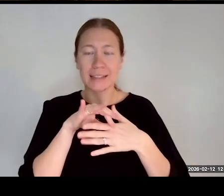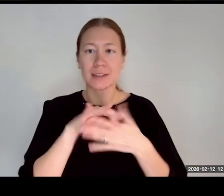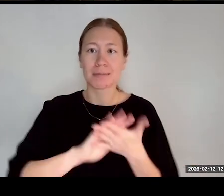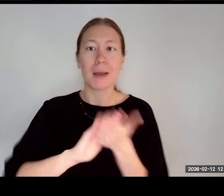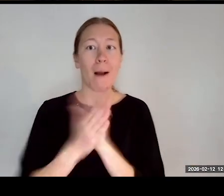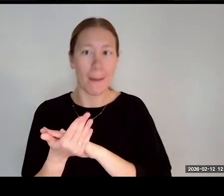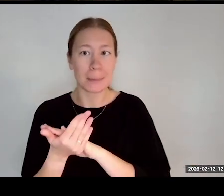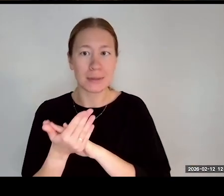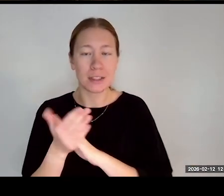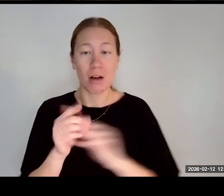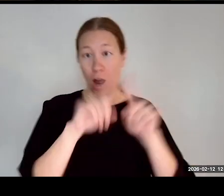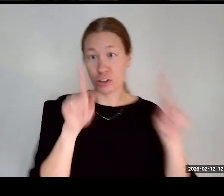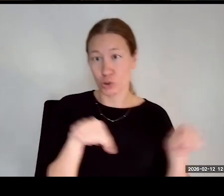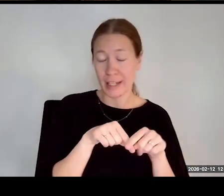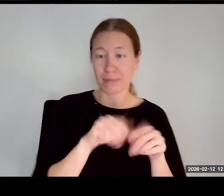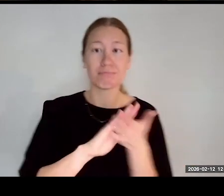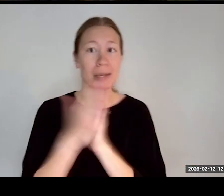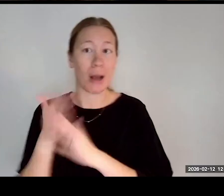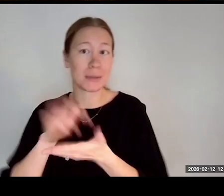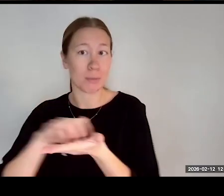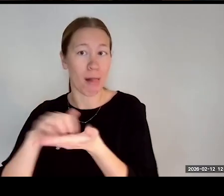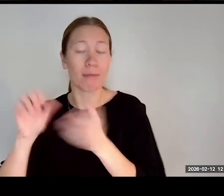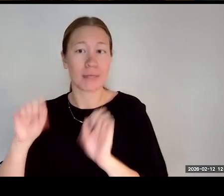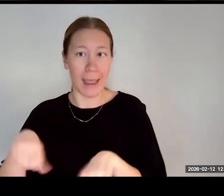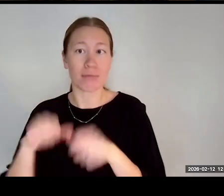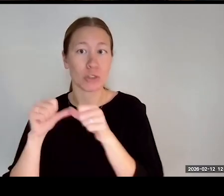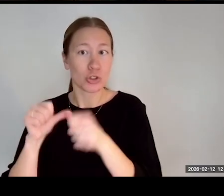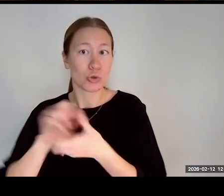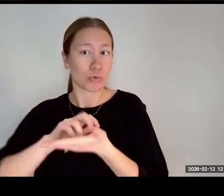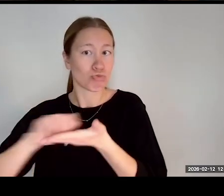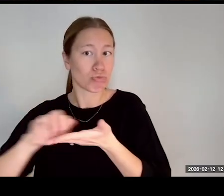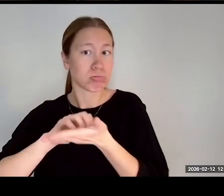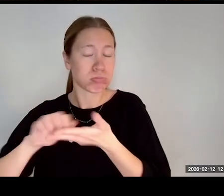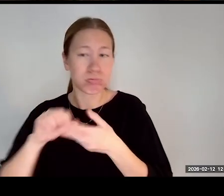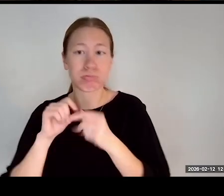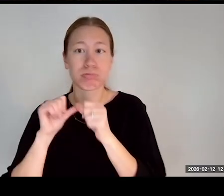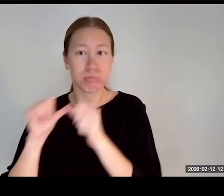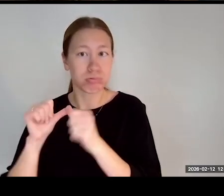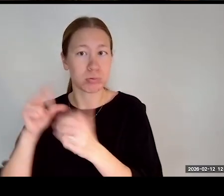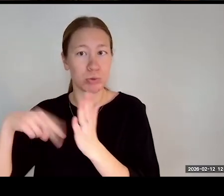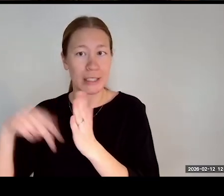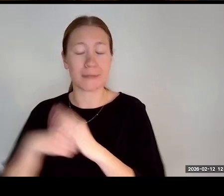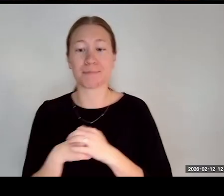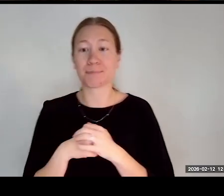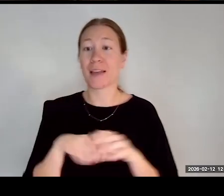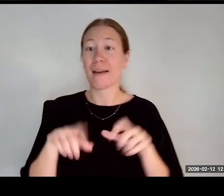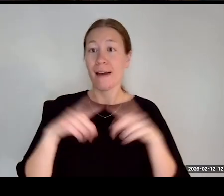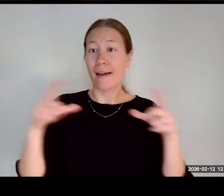and that refreshes so that people can read line by line. There are keyboards that folks can use to navigate through digital interfaces,